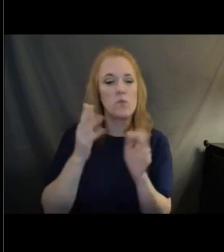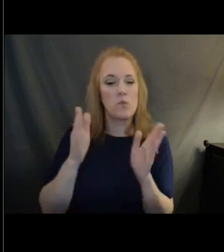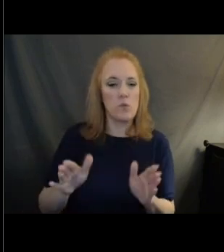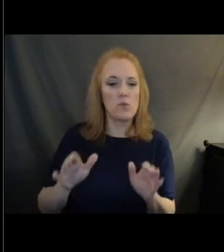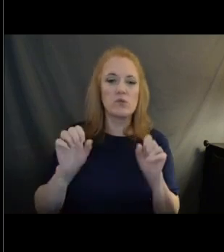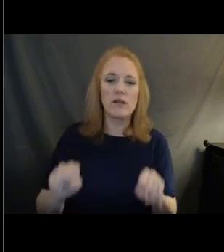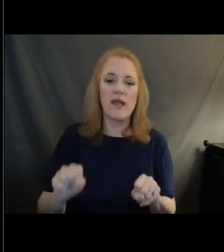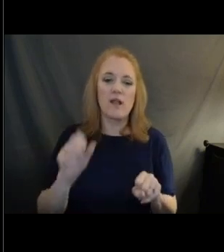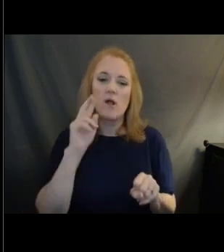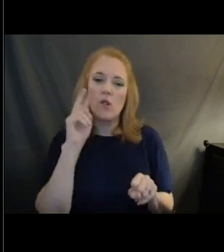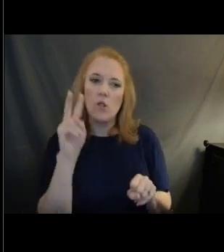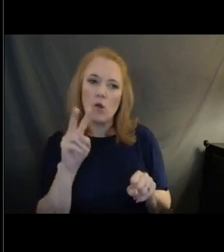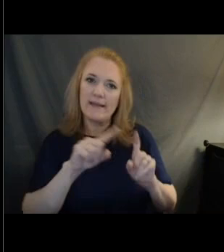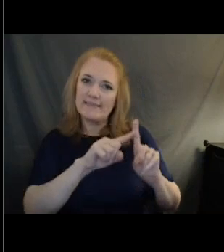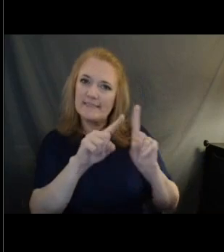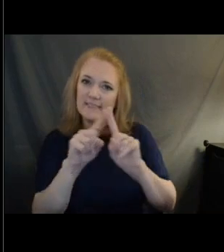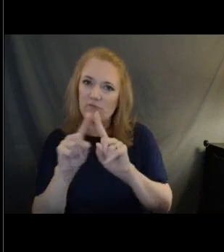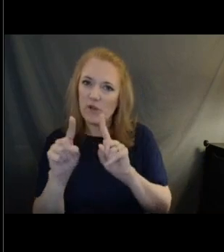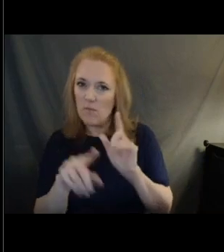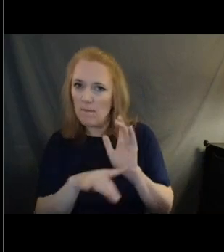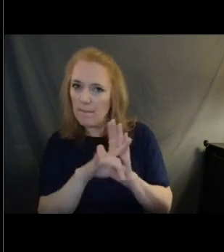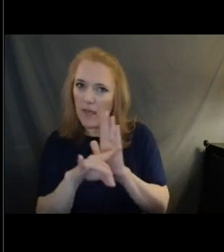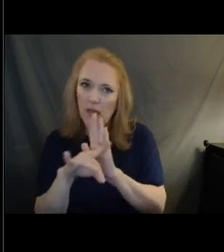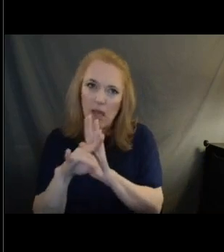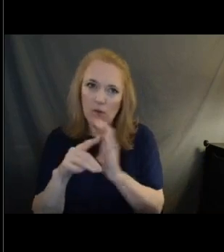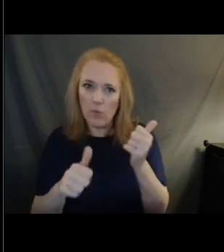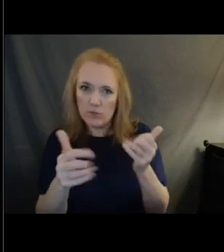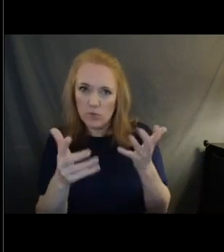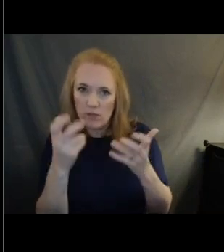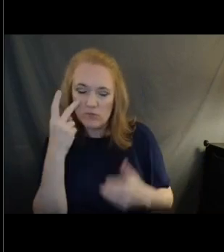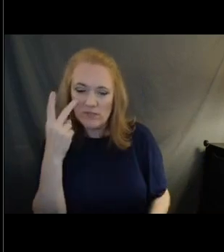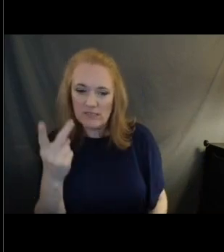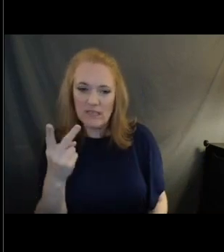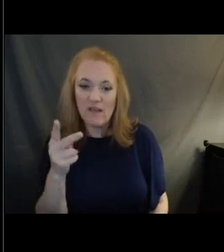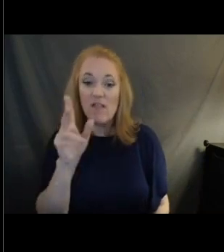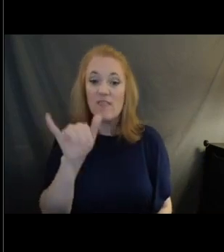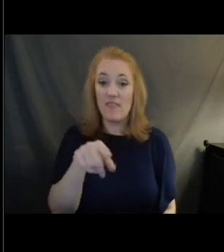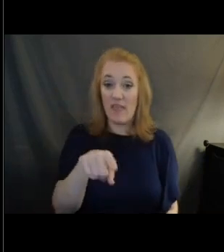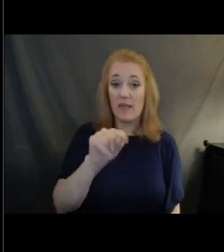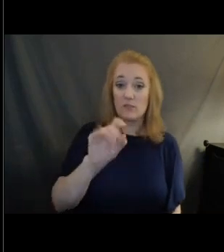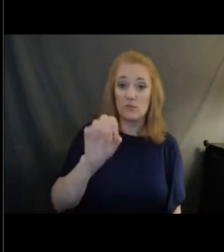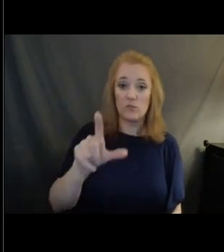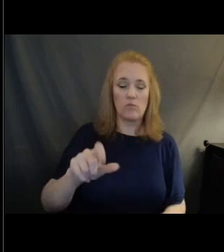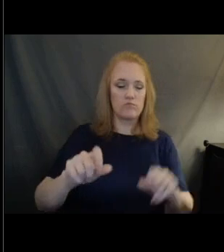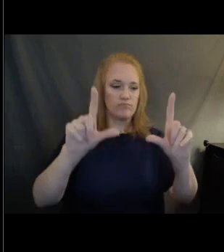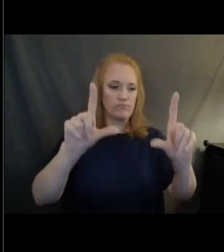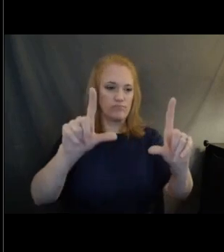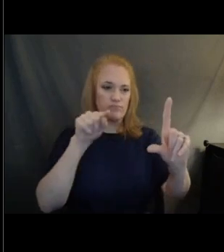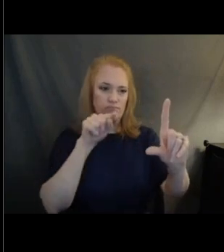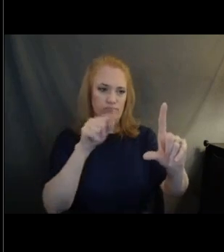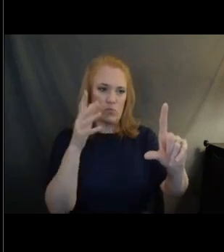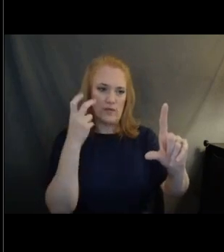to look for. We have in this particular case an interactive tool of postprocessed ensemble